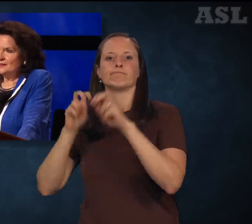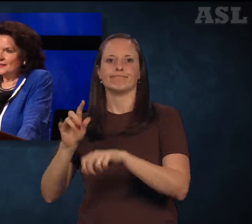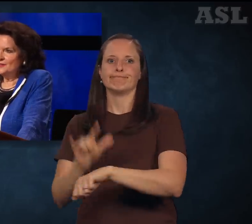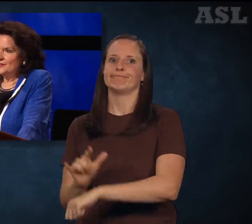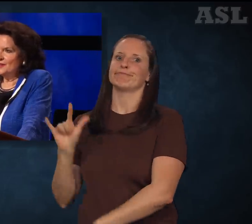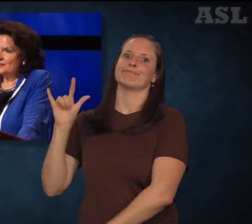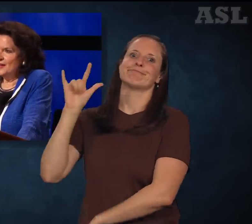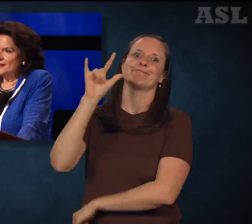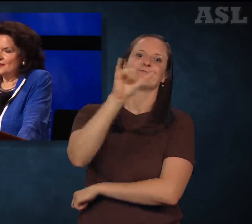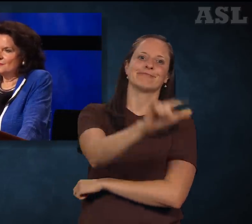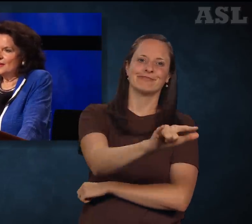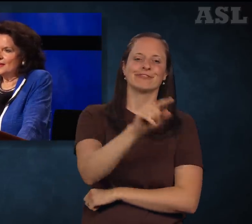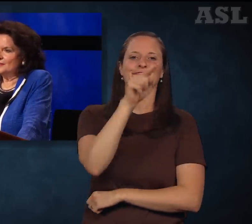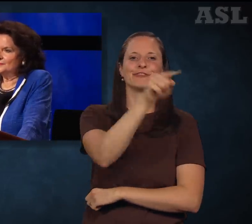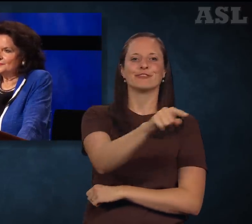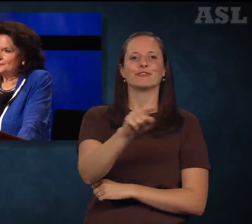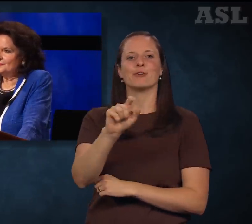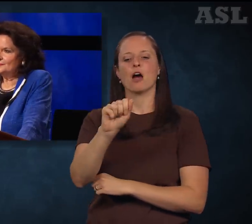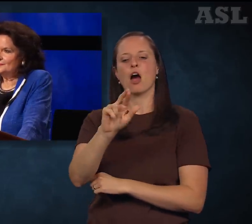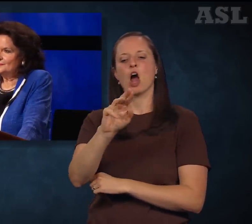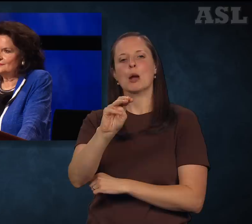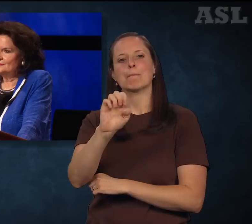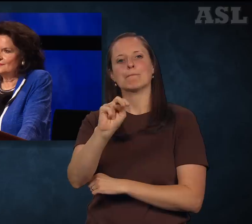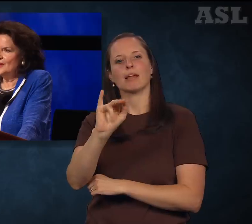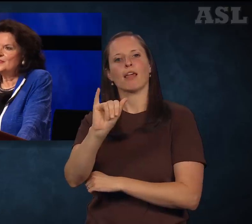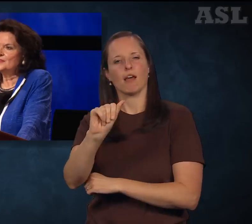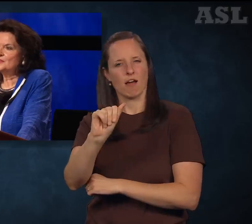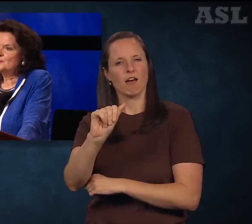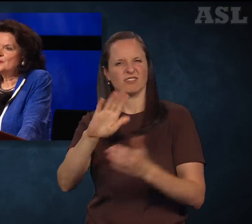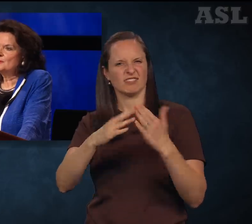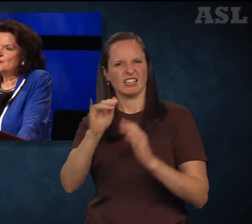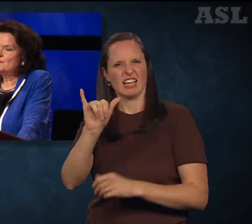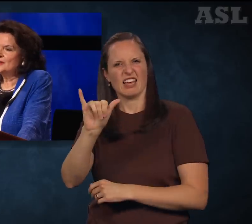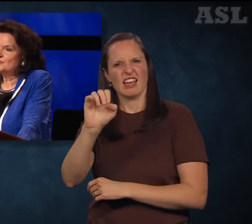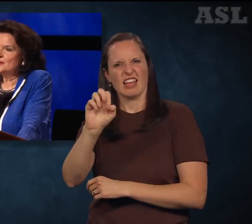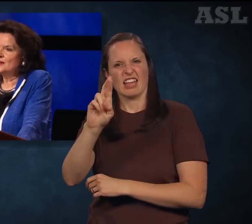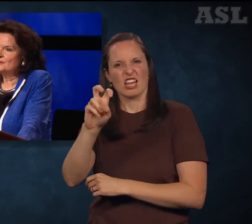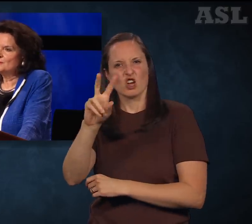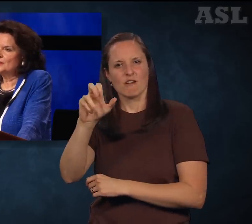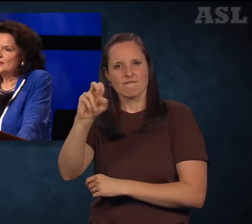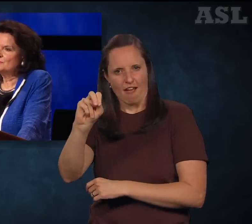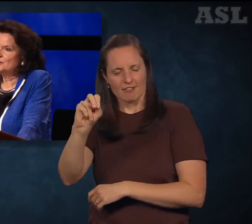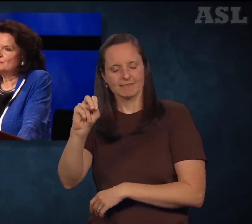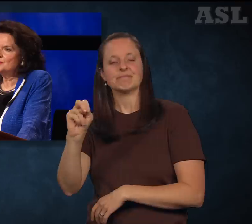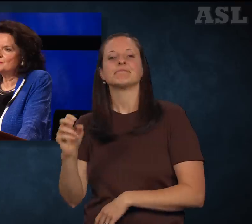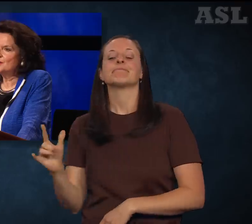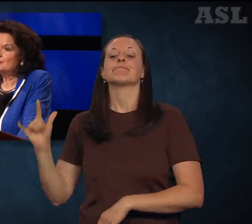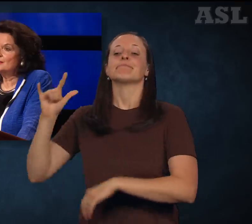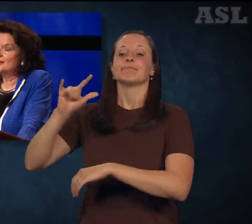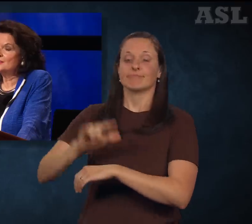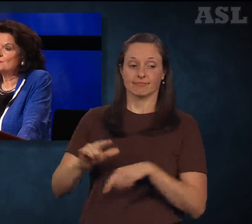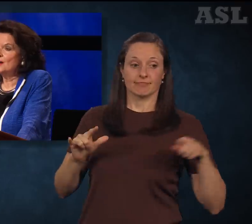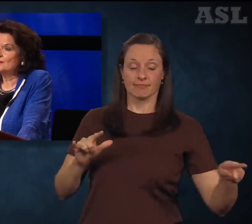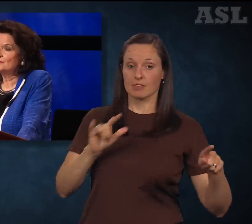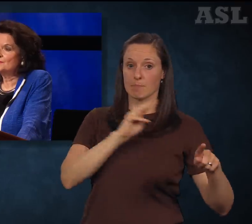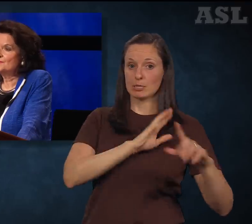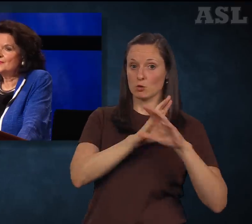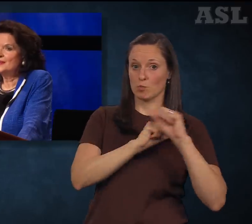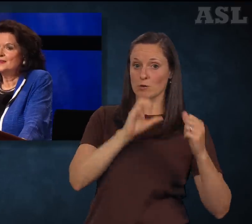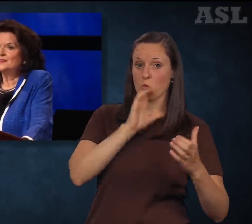MEETINGS MY HUSBAND AND I WENT DIRECTLY TO YEREVAN, ARMENIA. THE FIRST PEOPLE WE MET AS WE